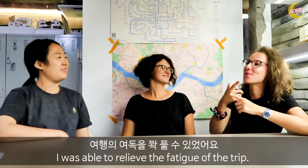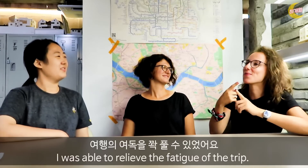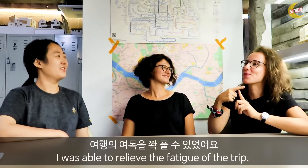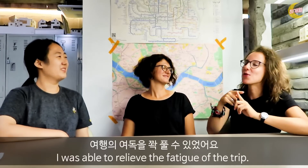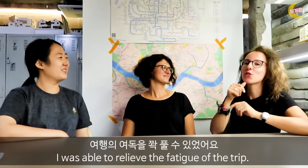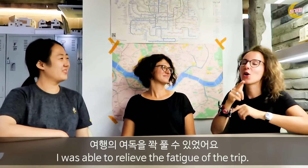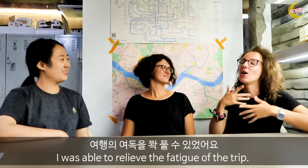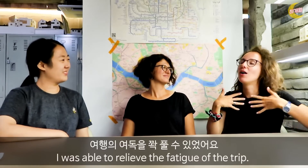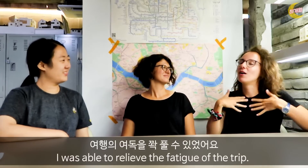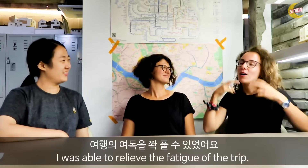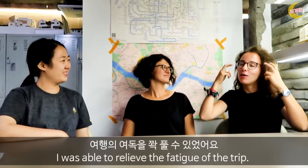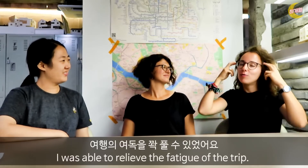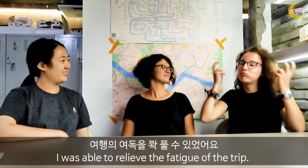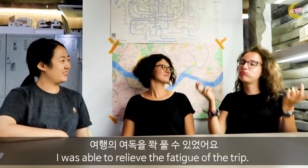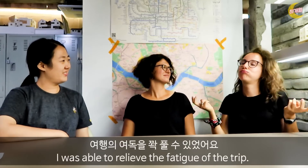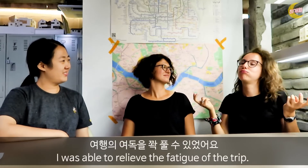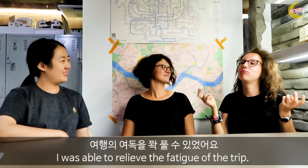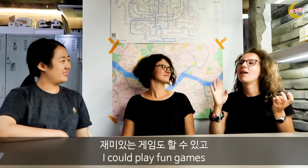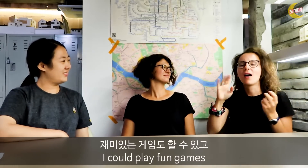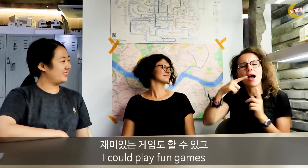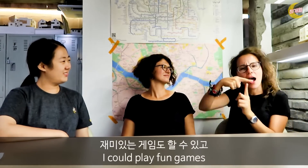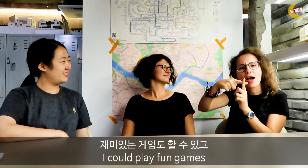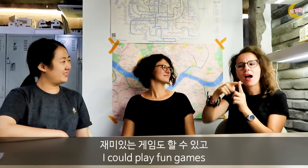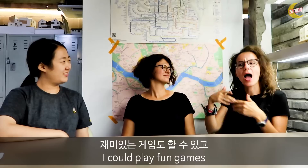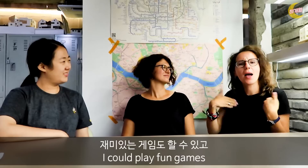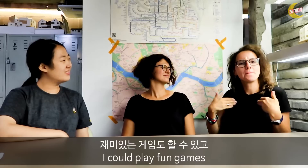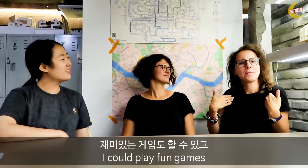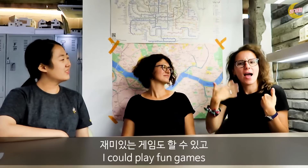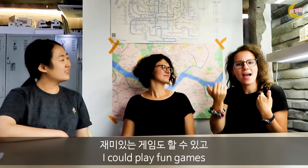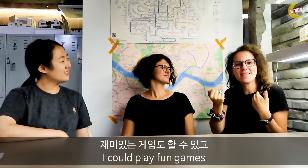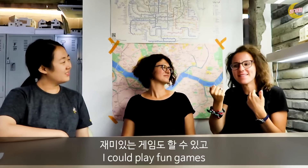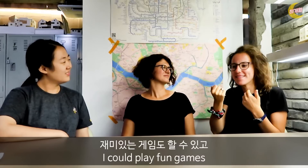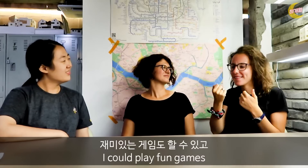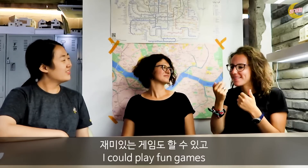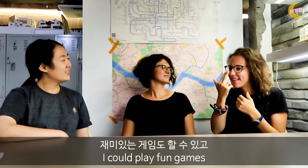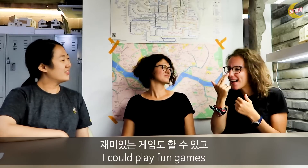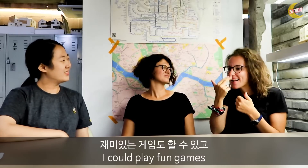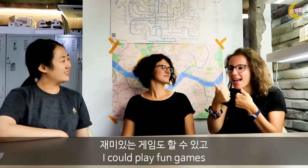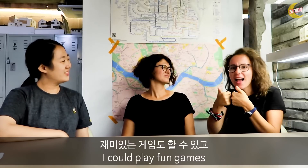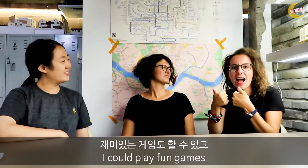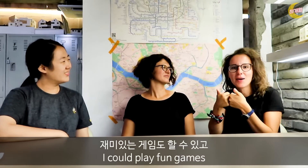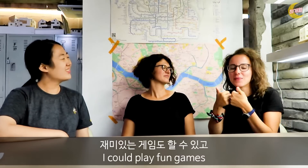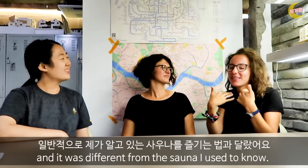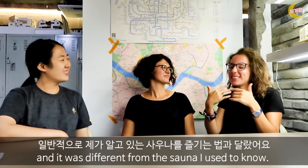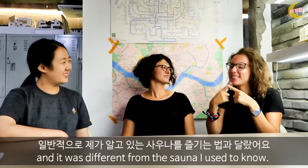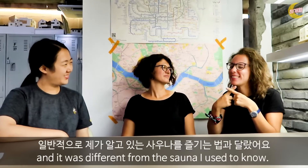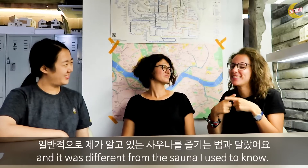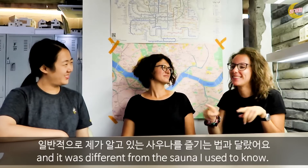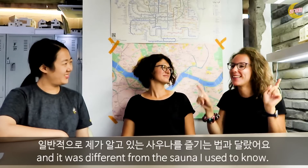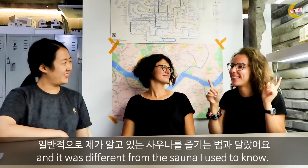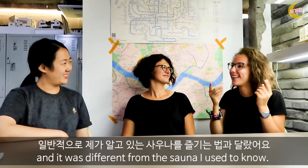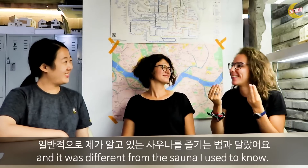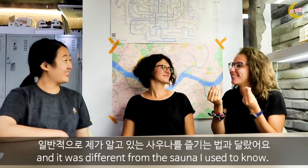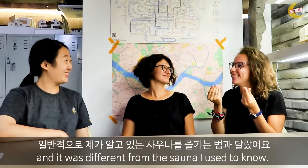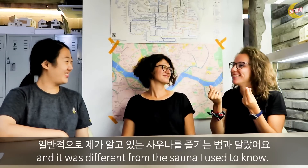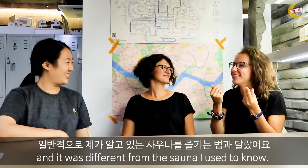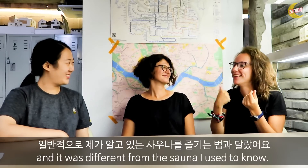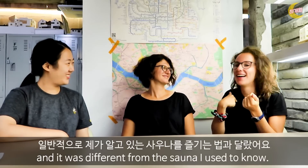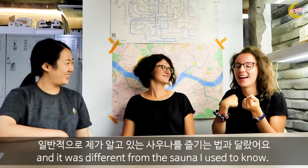I was able to relieve the fatigue of the trip. I could play fun games and it was different from the sauna I used to know. I like saunas.